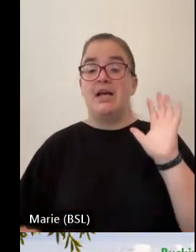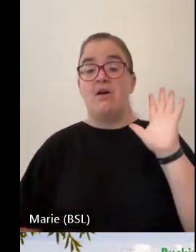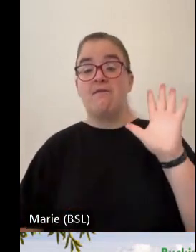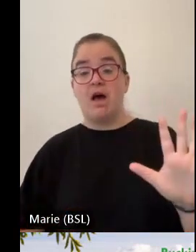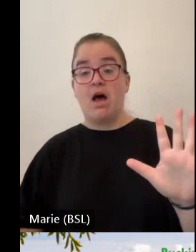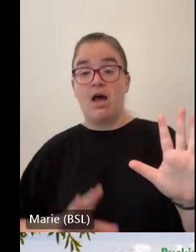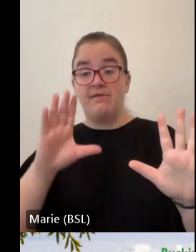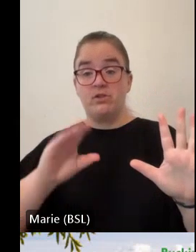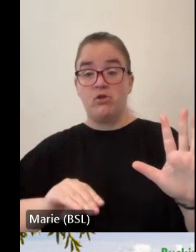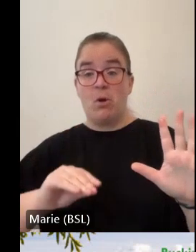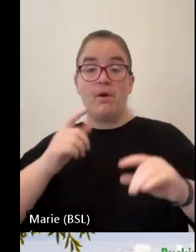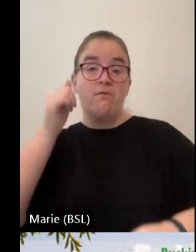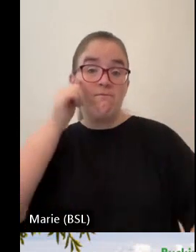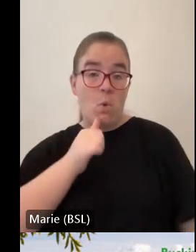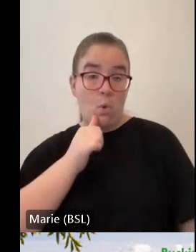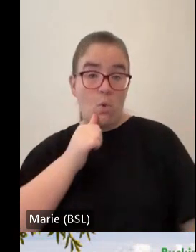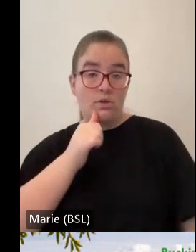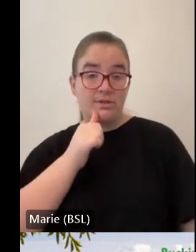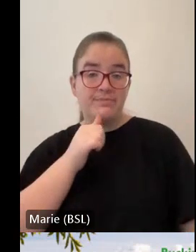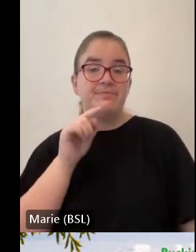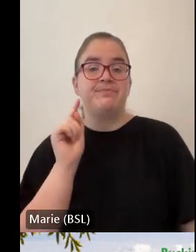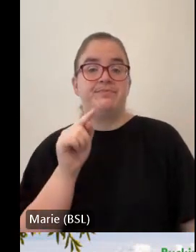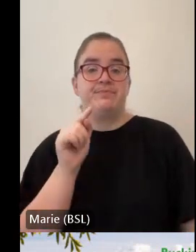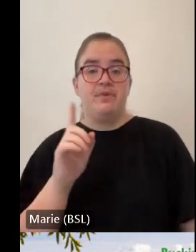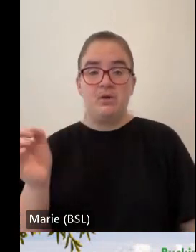by the finance houses and you'll see in.